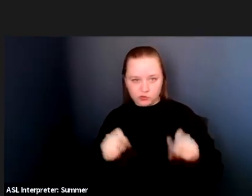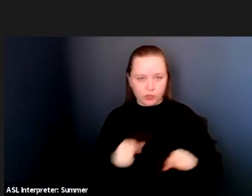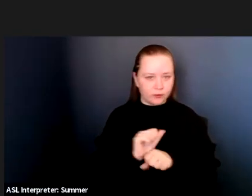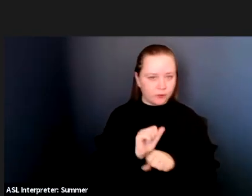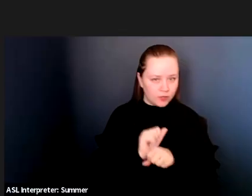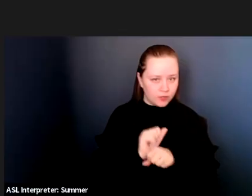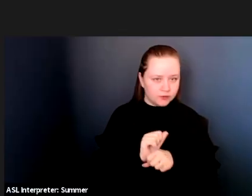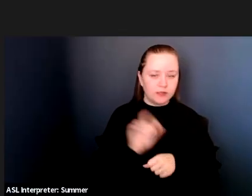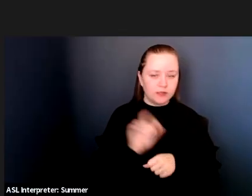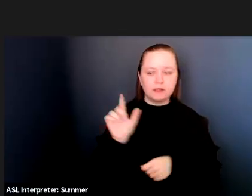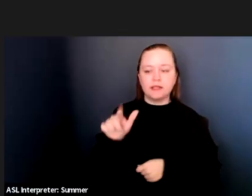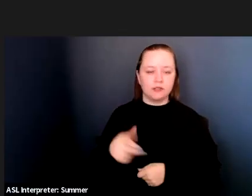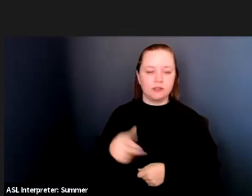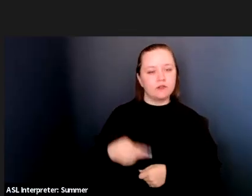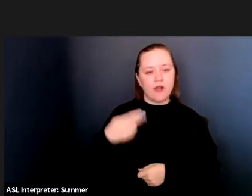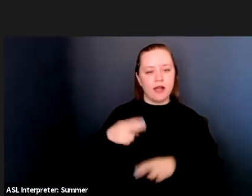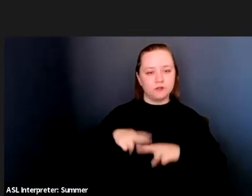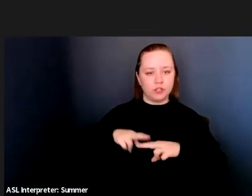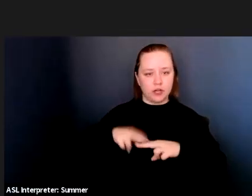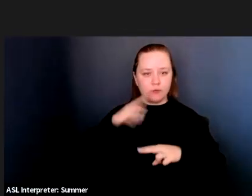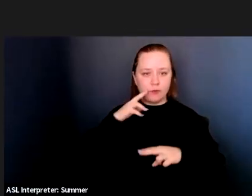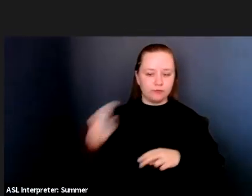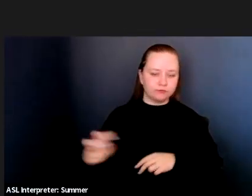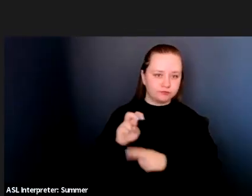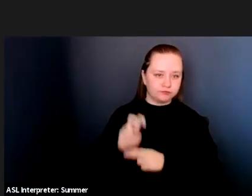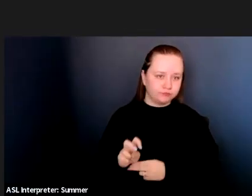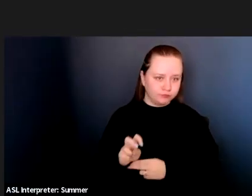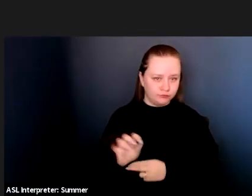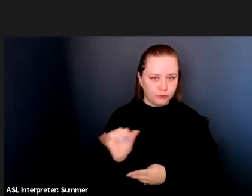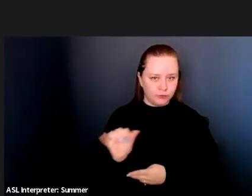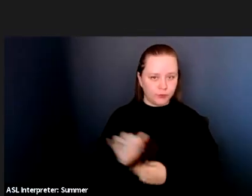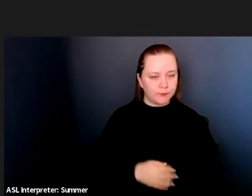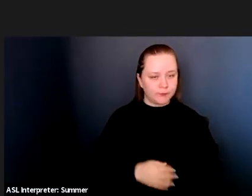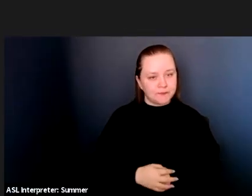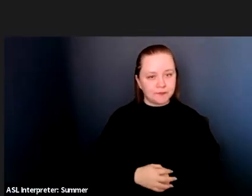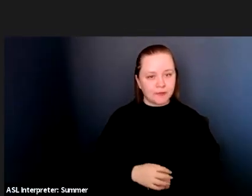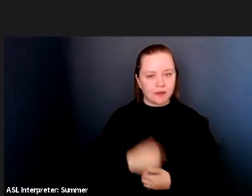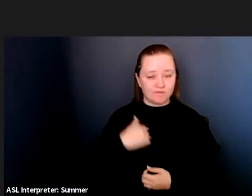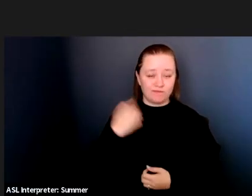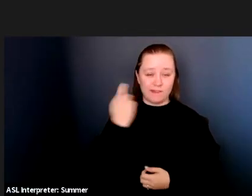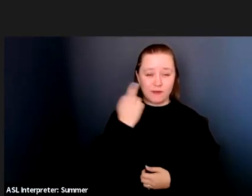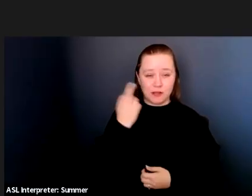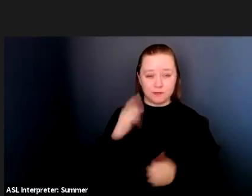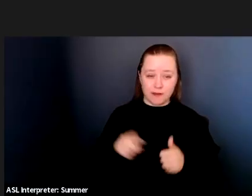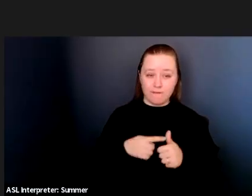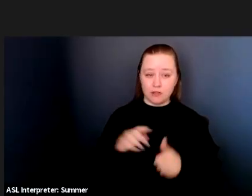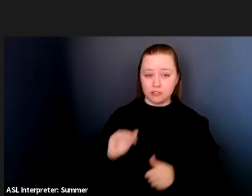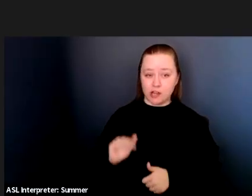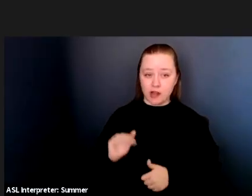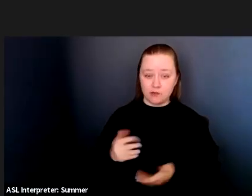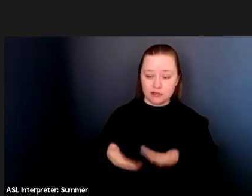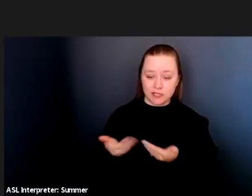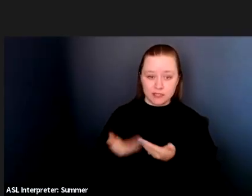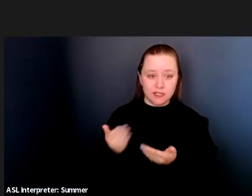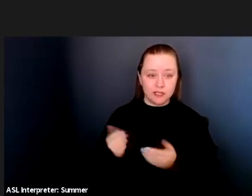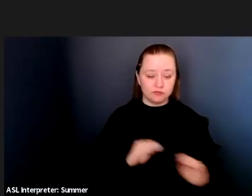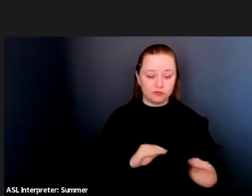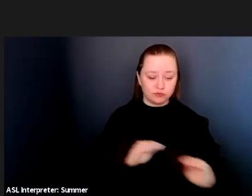I realized that with my first child, it was easier to move her around the house in a high chair.